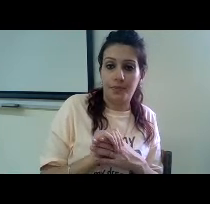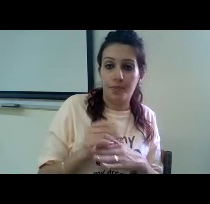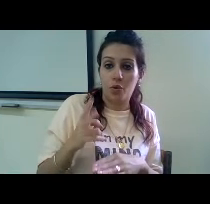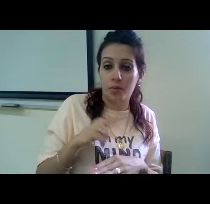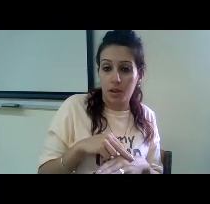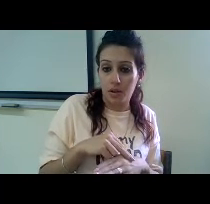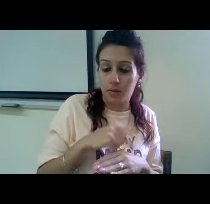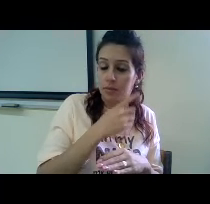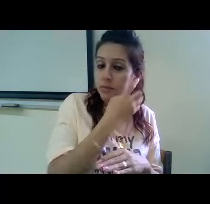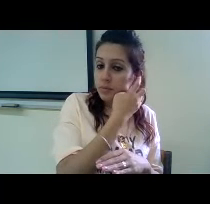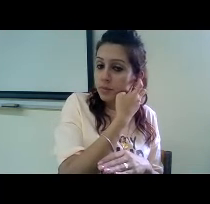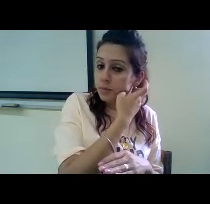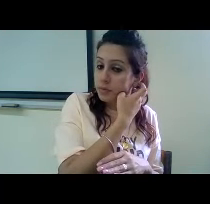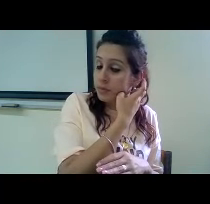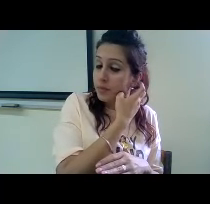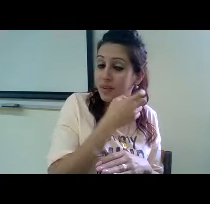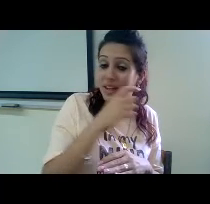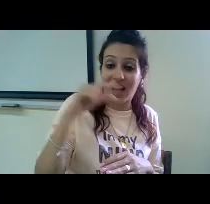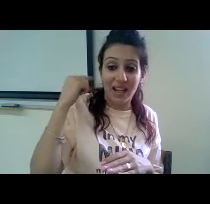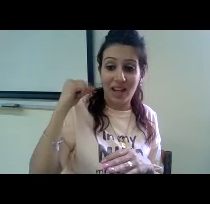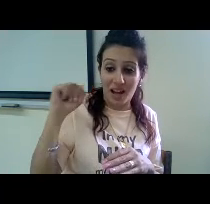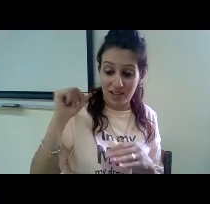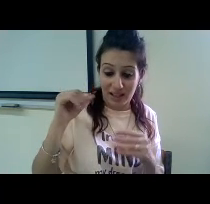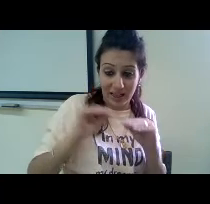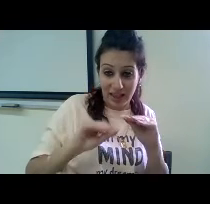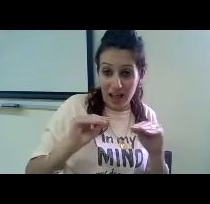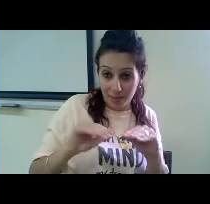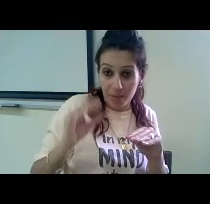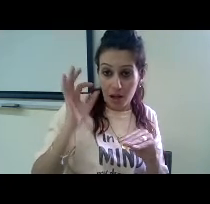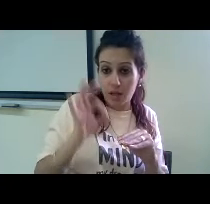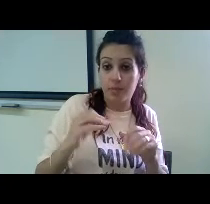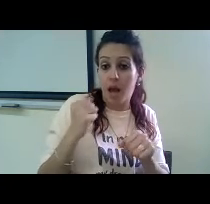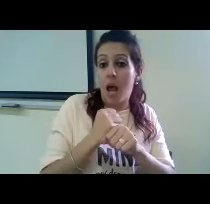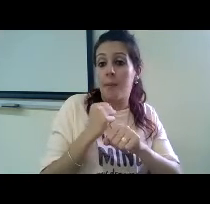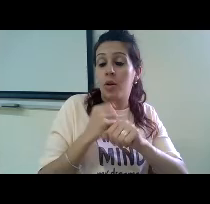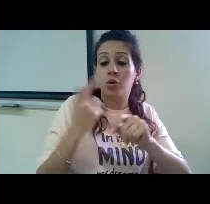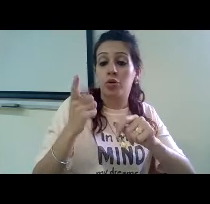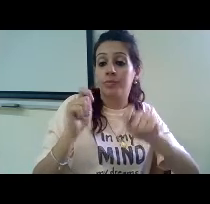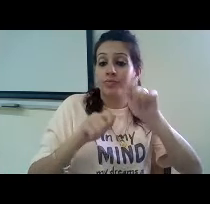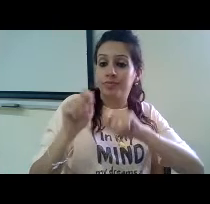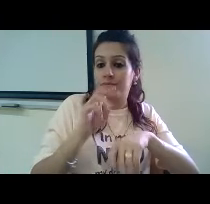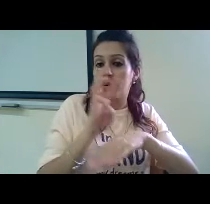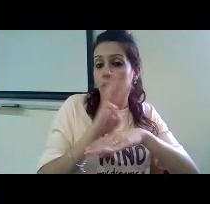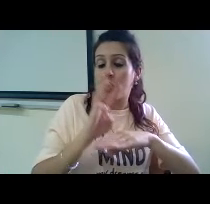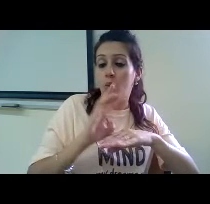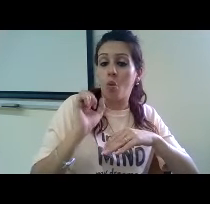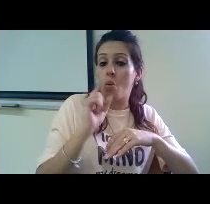provide the financial subsides, like the data package to the teachers.